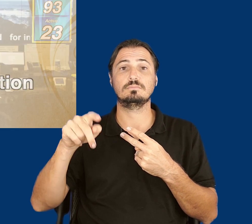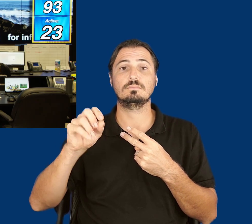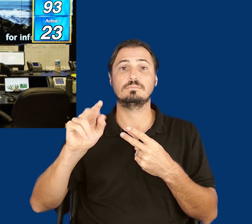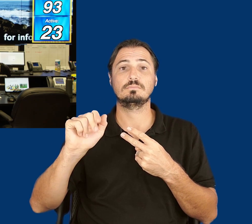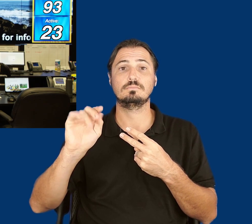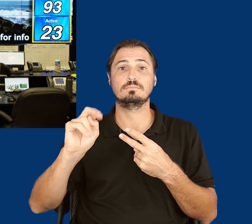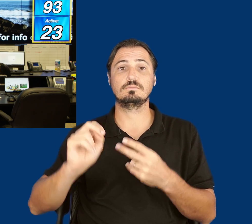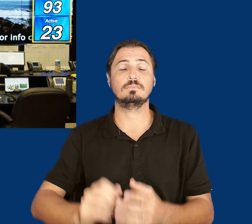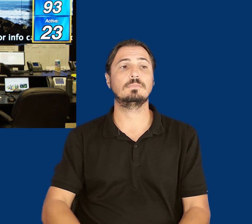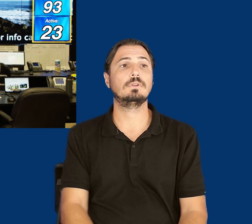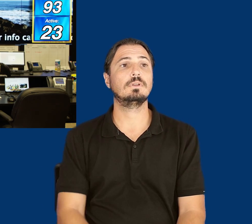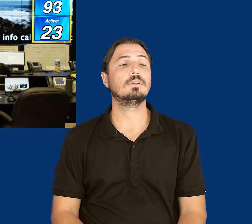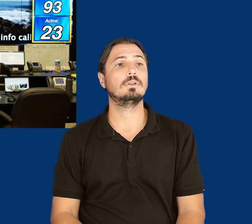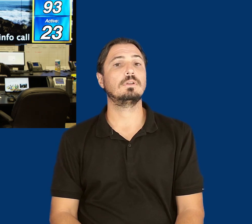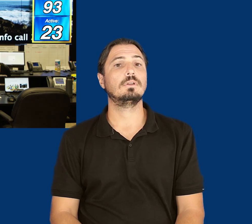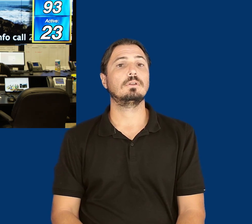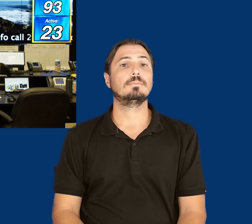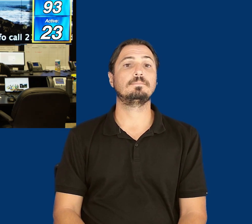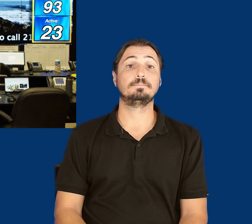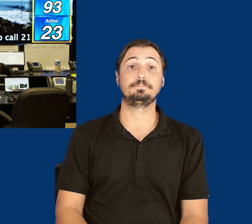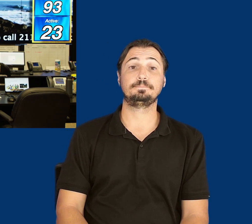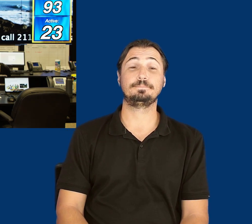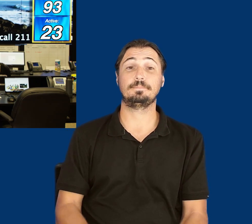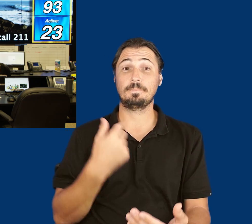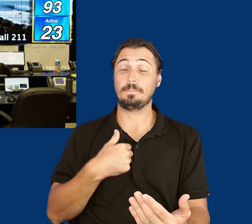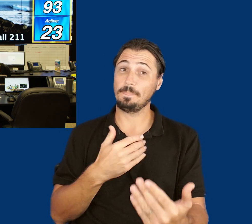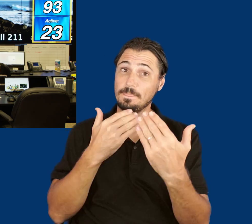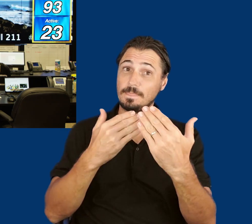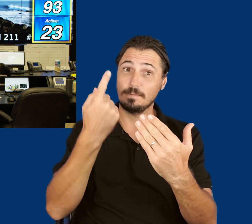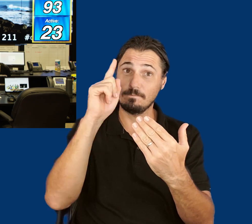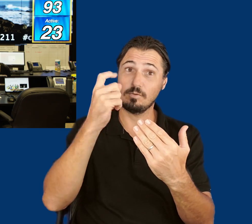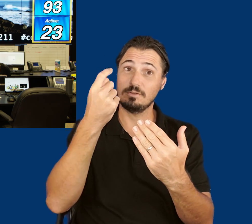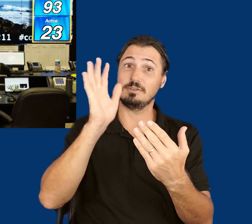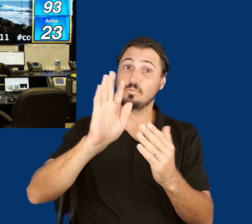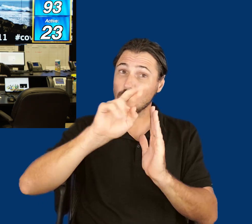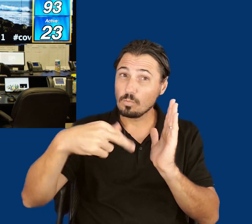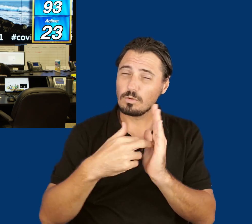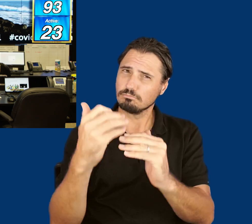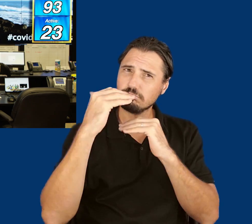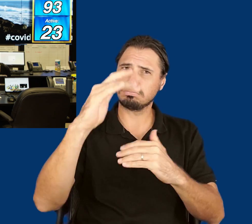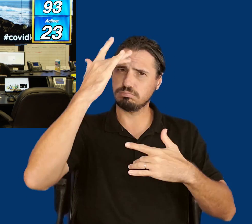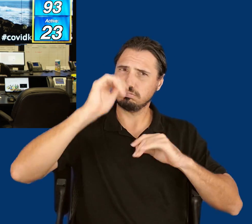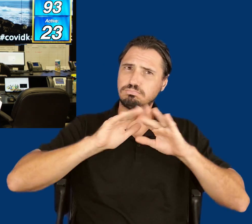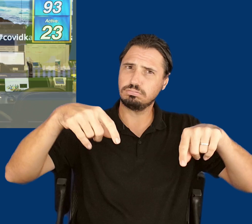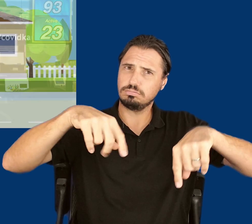We thank you for understanding the role you play in mitigating the spread of COVID-19 on our island….please continue to…